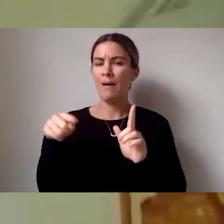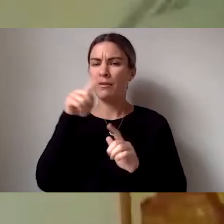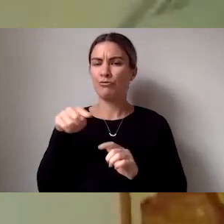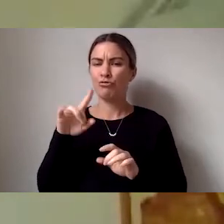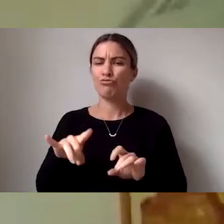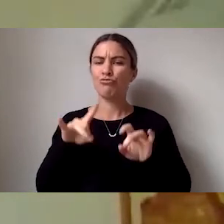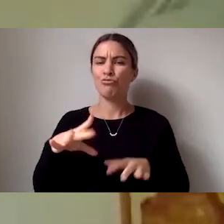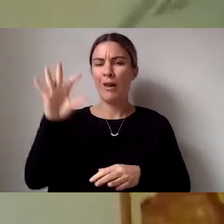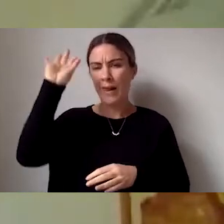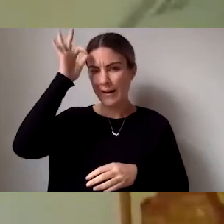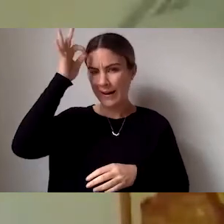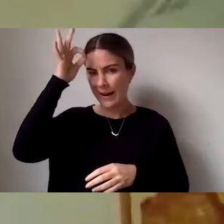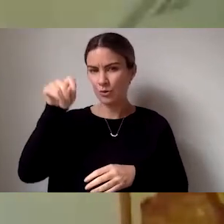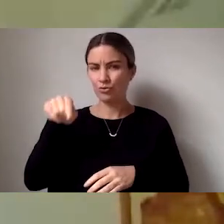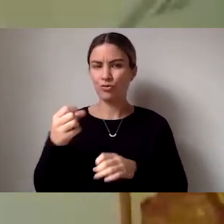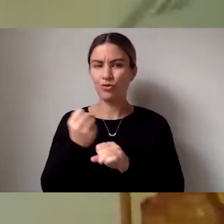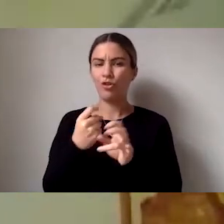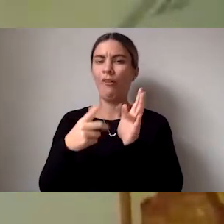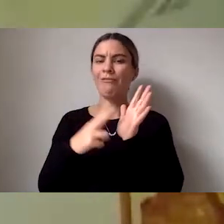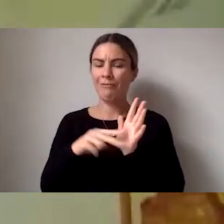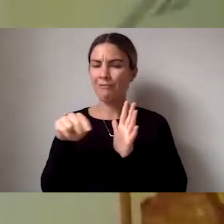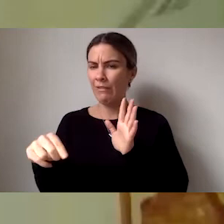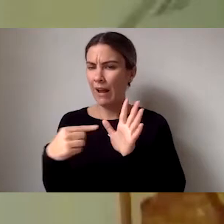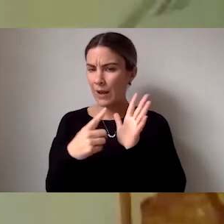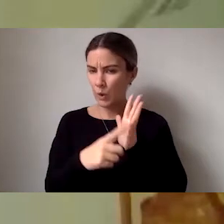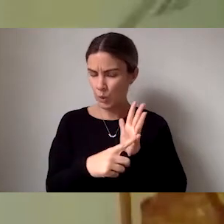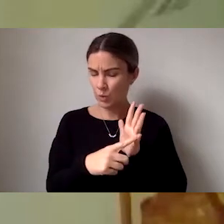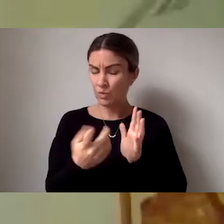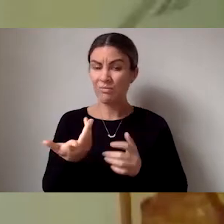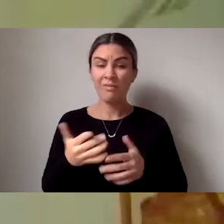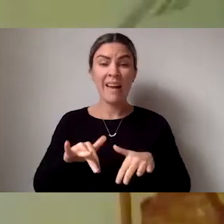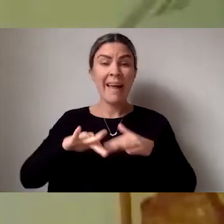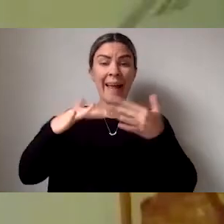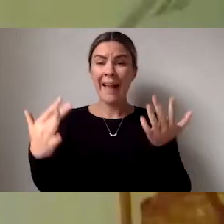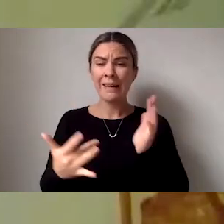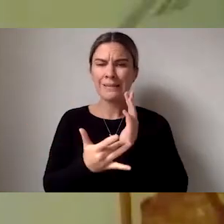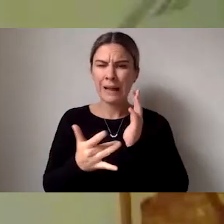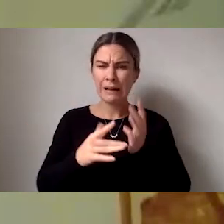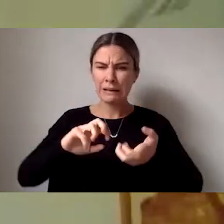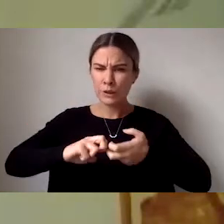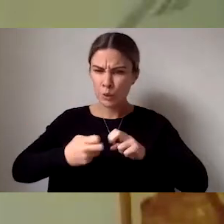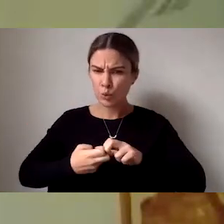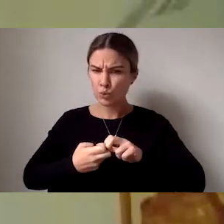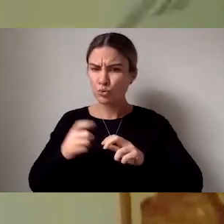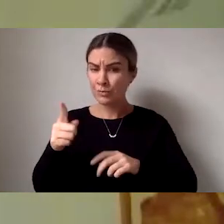If you are having any tech issues or something isn't working, you can use the raised hand feature and Frances from our team will be in